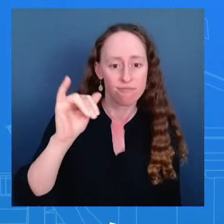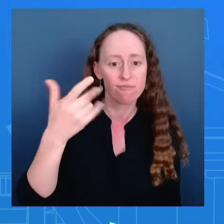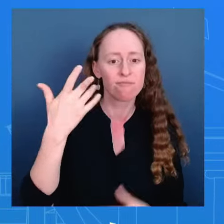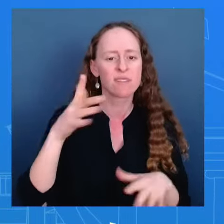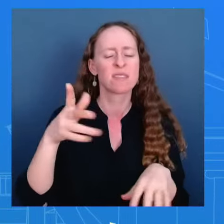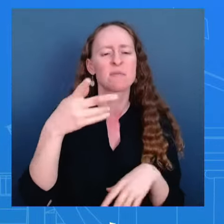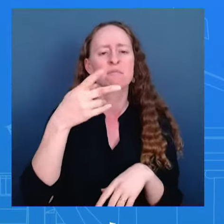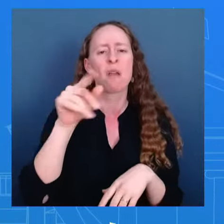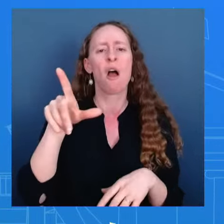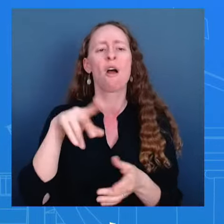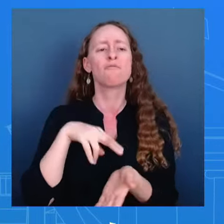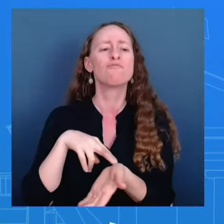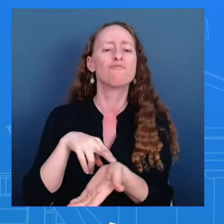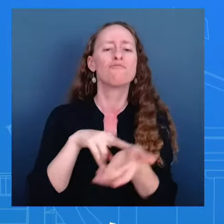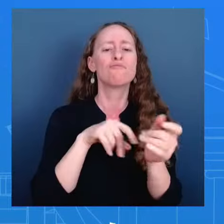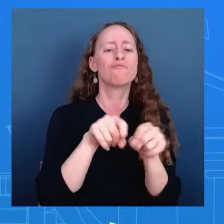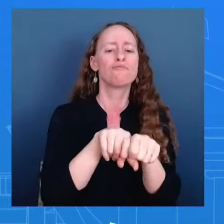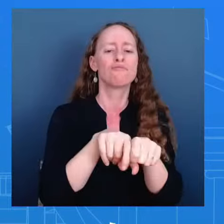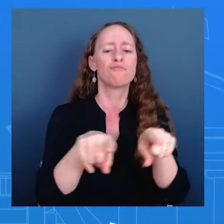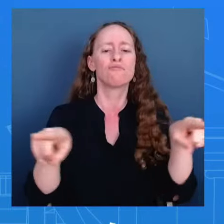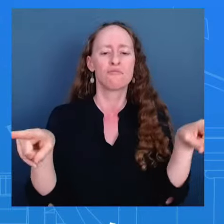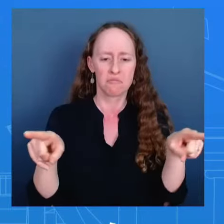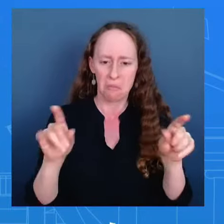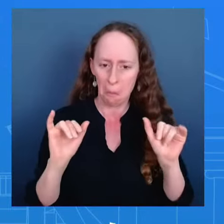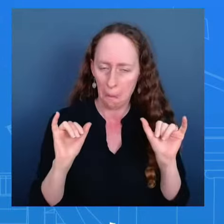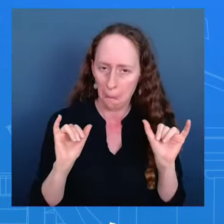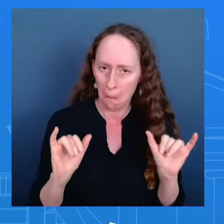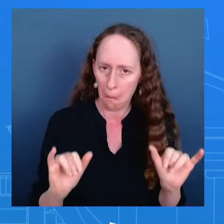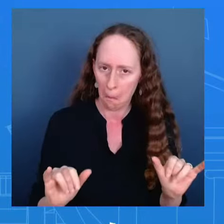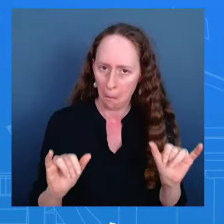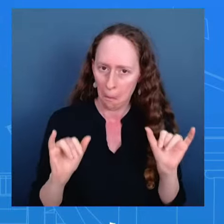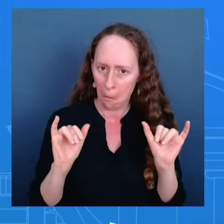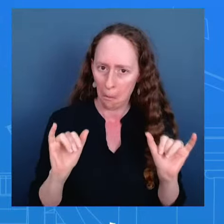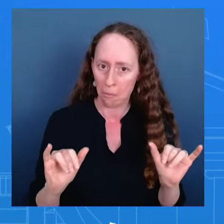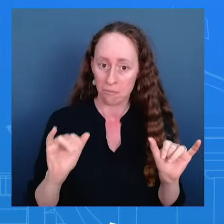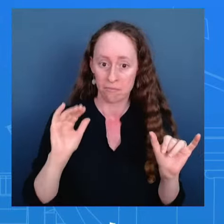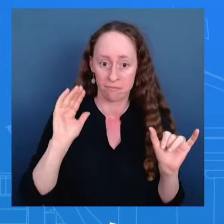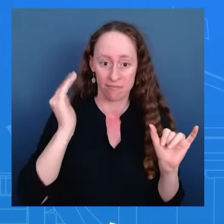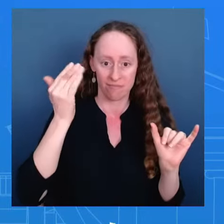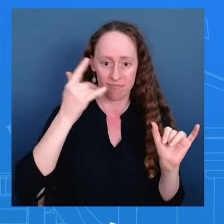states trust the vice president to fulfill the duties of the presidency.